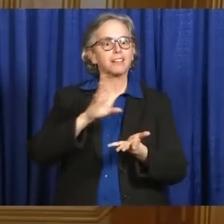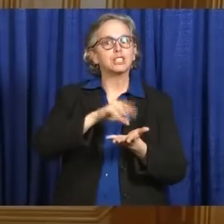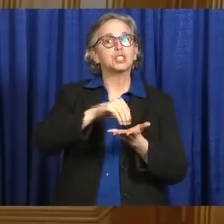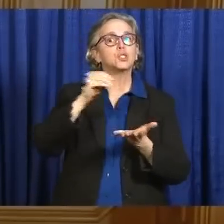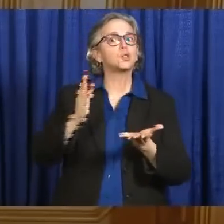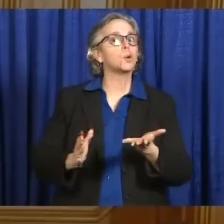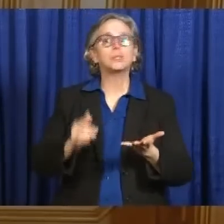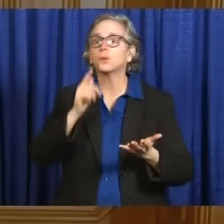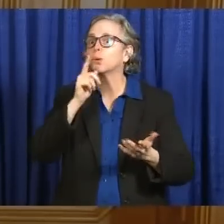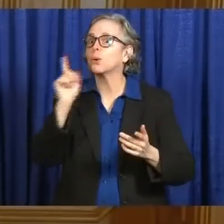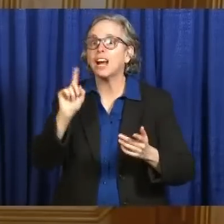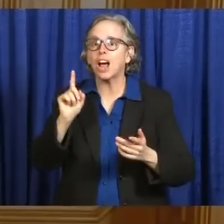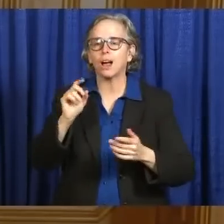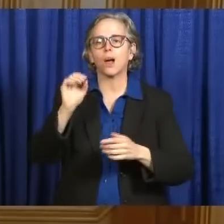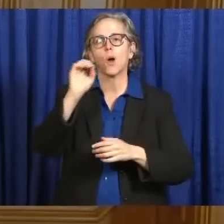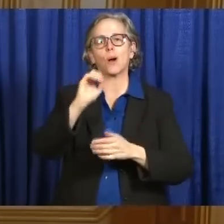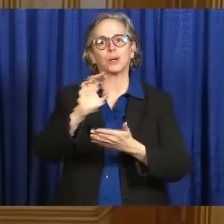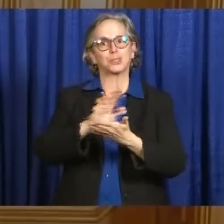APPRECIATE THE WORK THEY DO